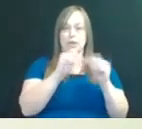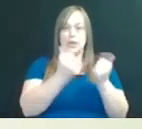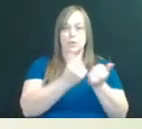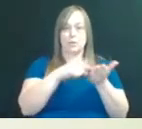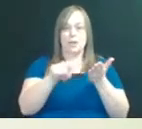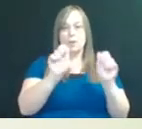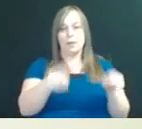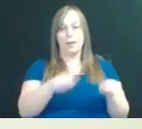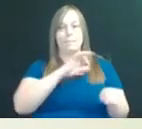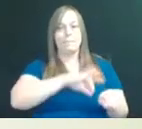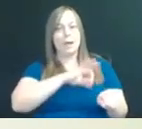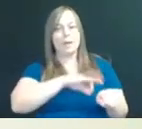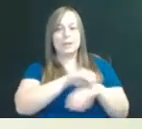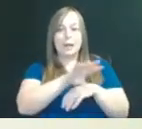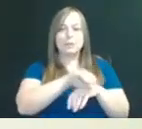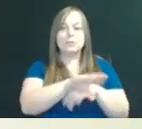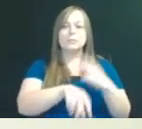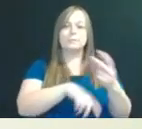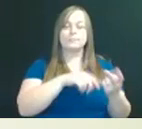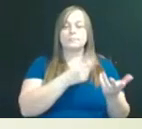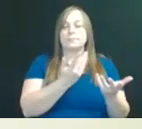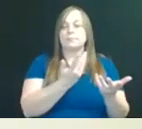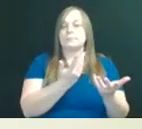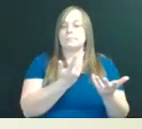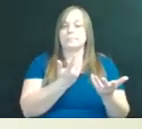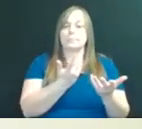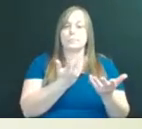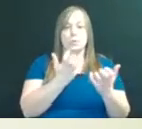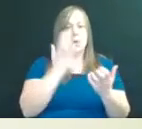like benefits counseling. You wanna know if you're someone